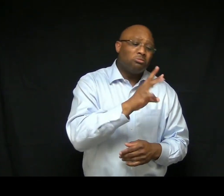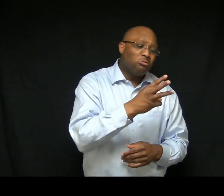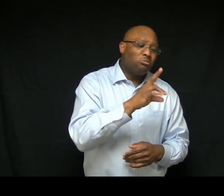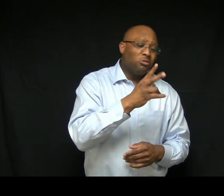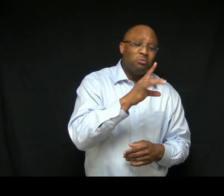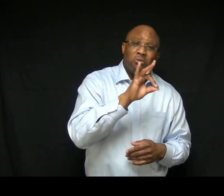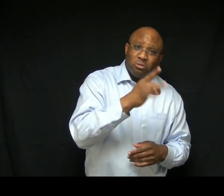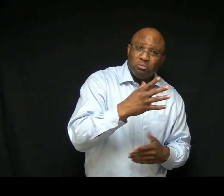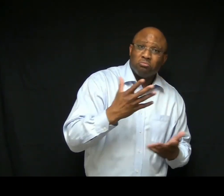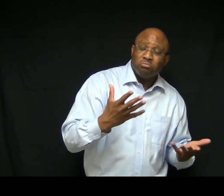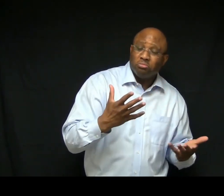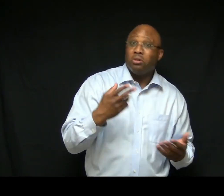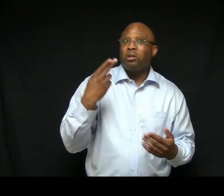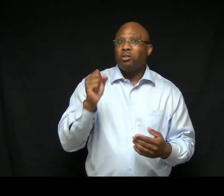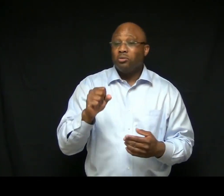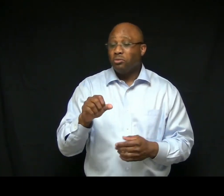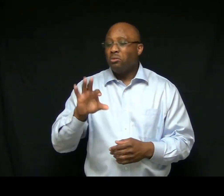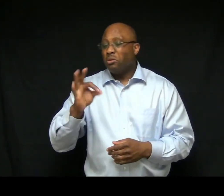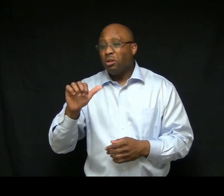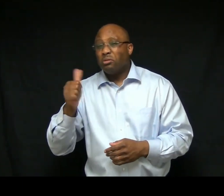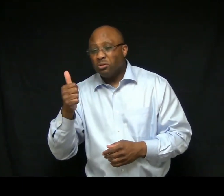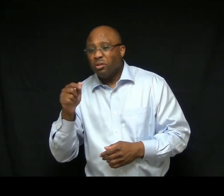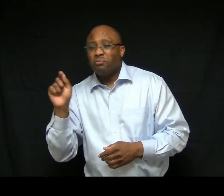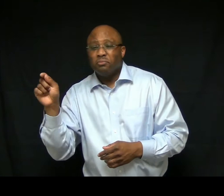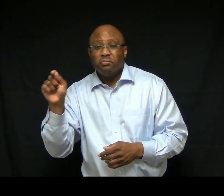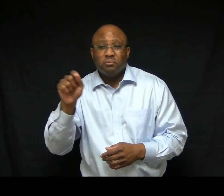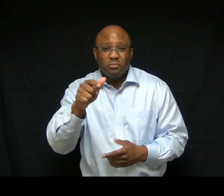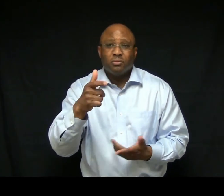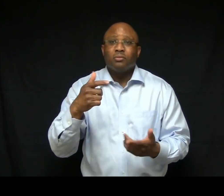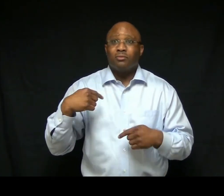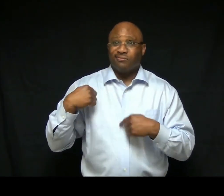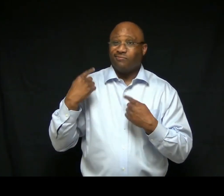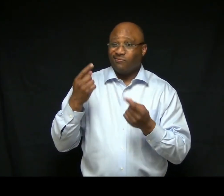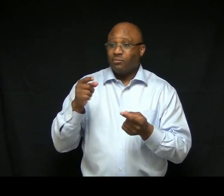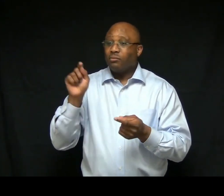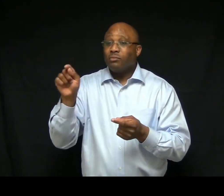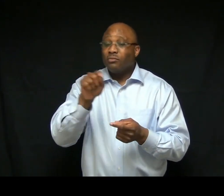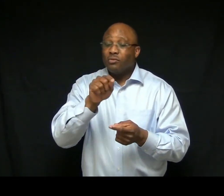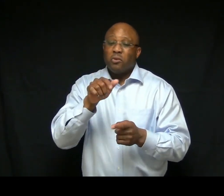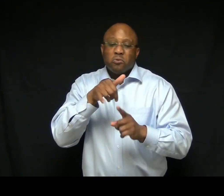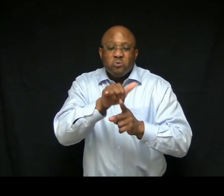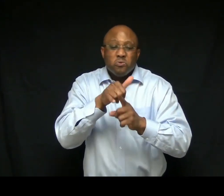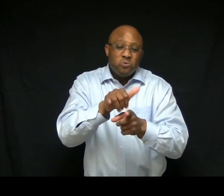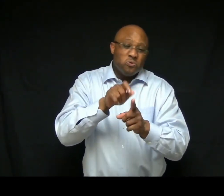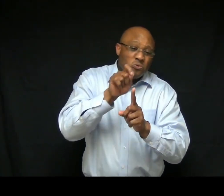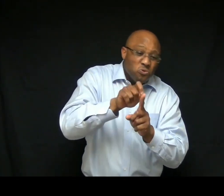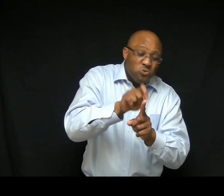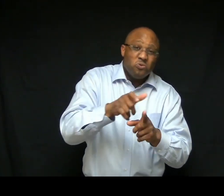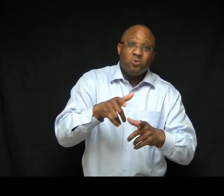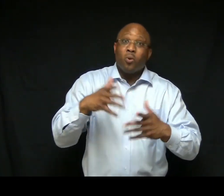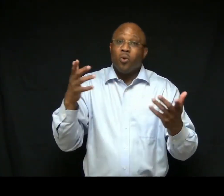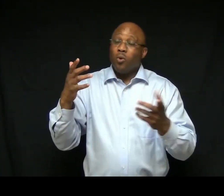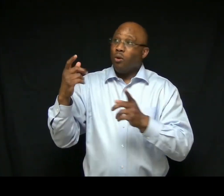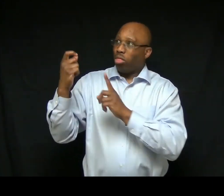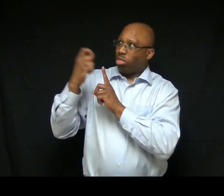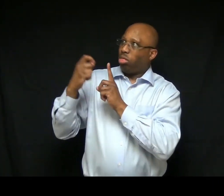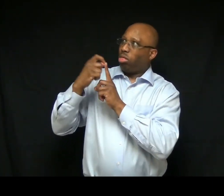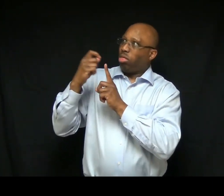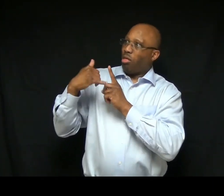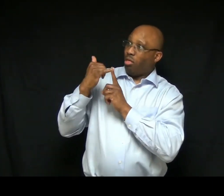among 6th to 10th graders 30% were bullies,